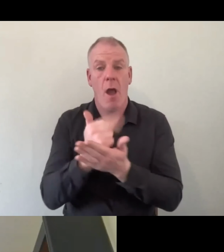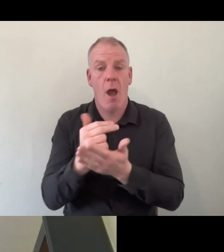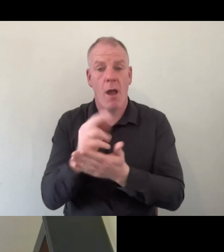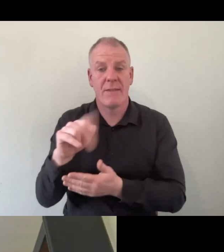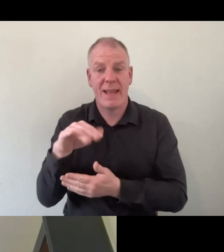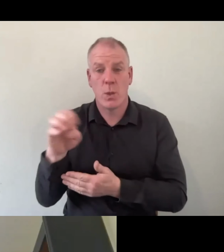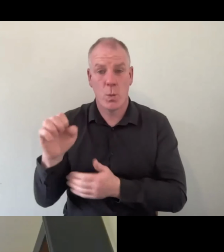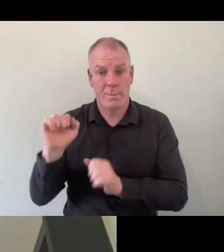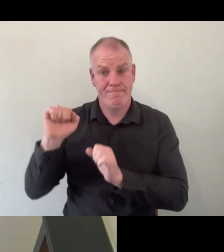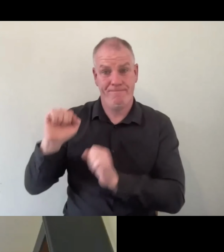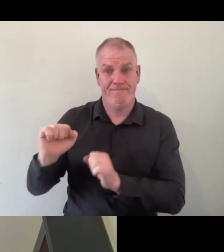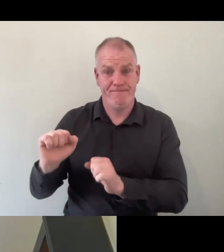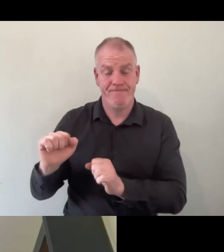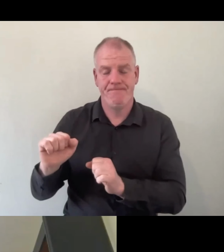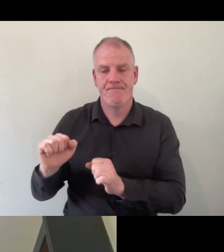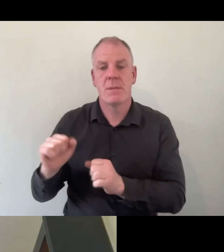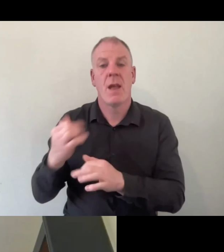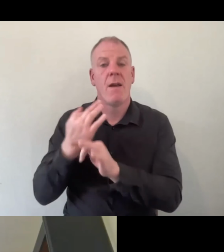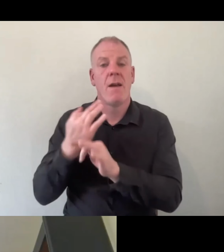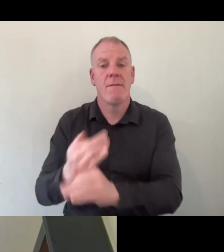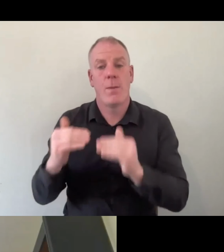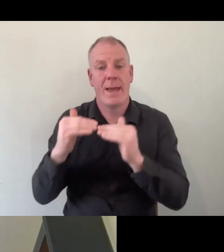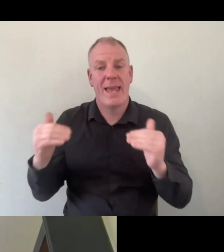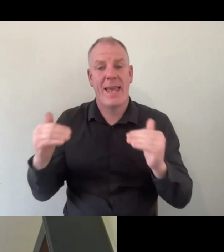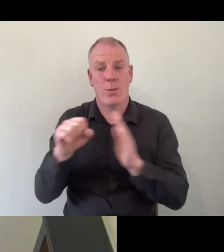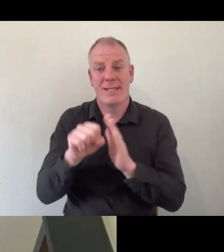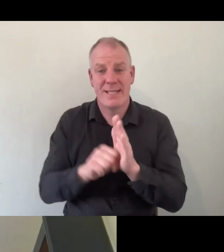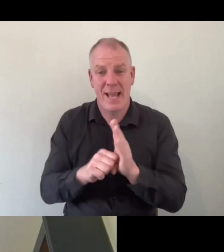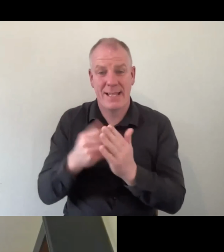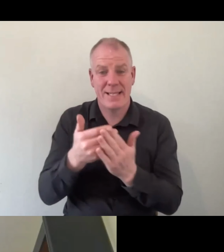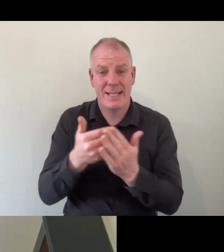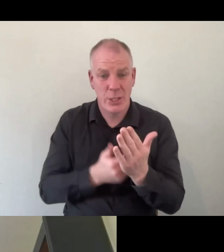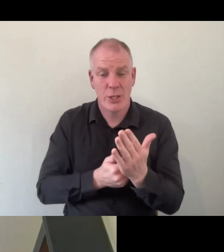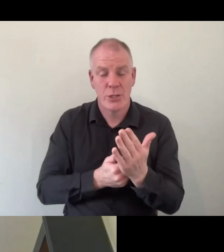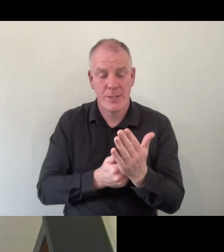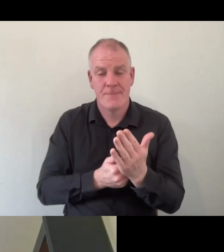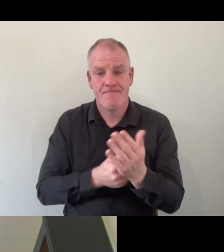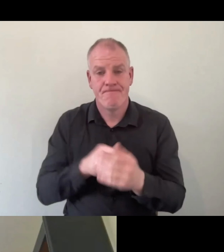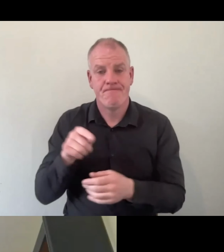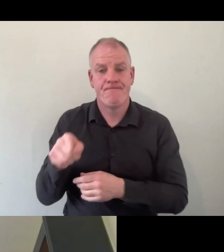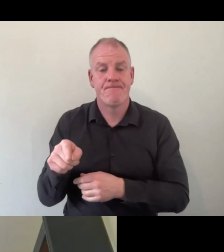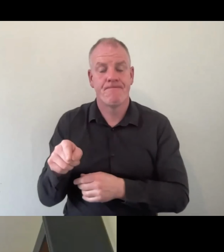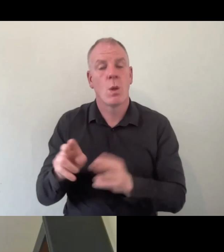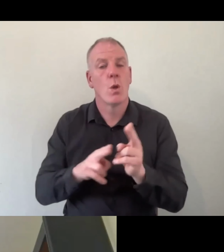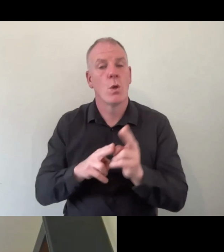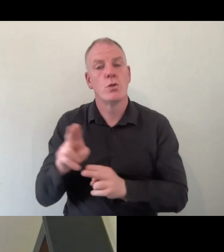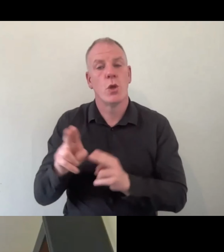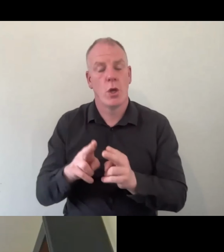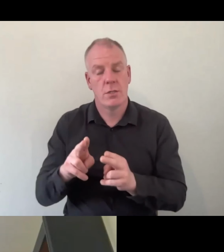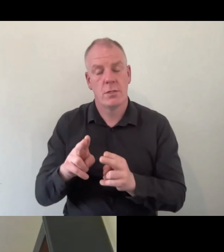and under equal status legislation, they should, they must reasonably... (GLITCHES)